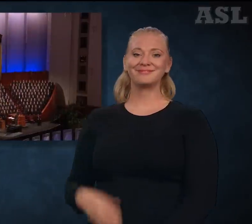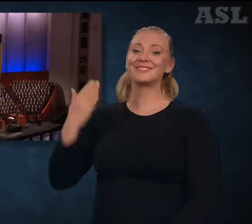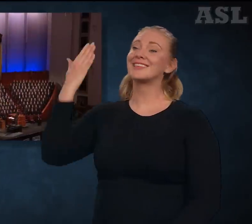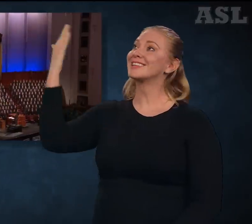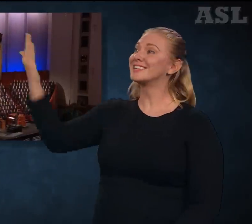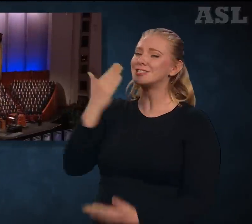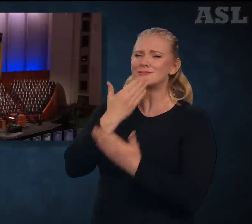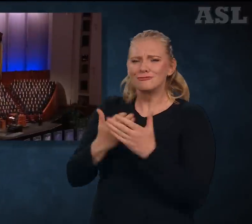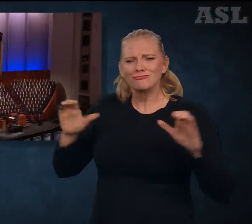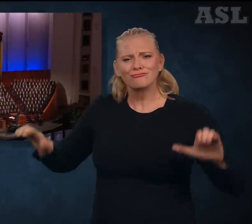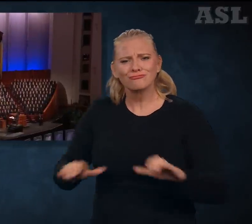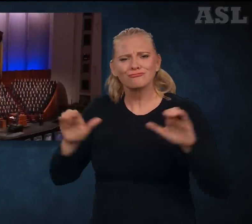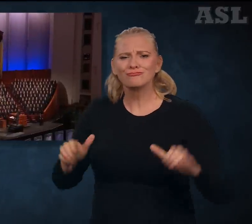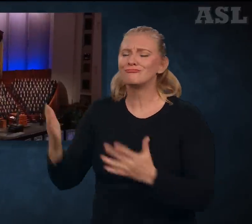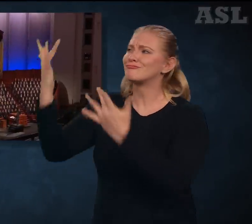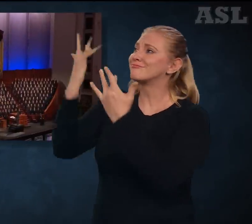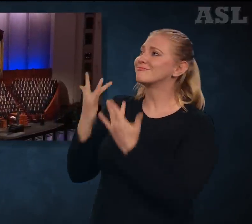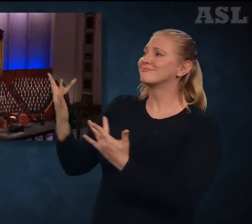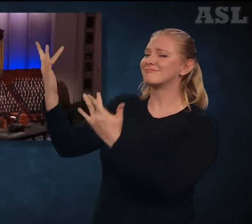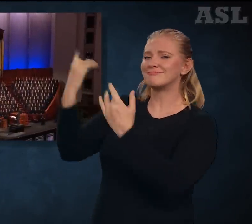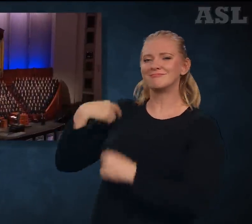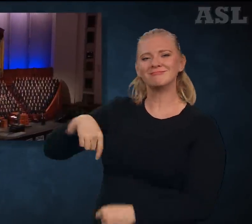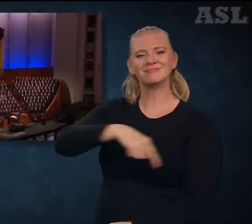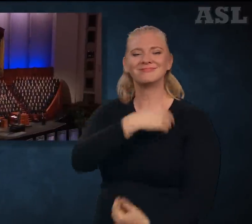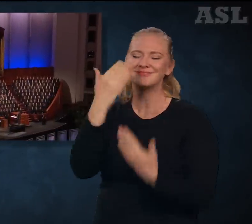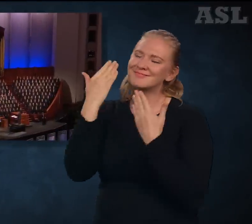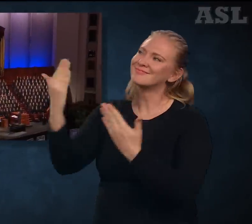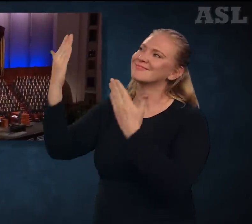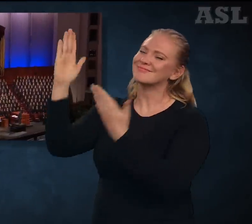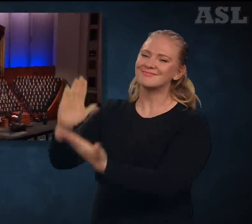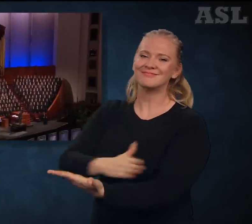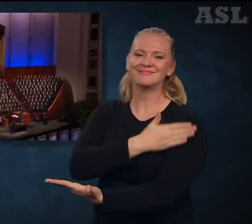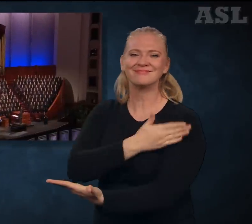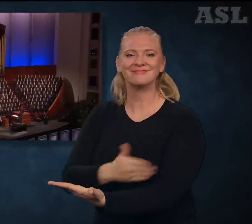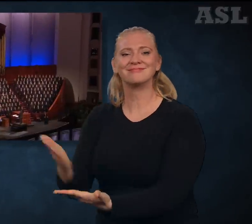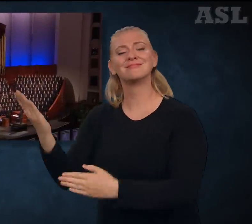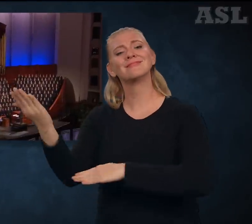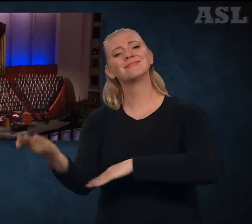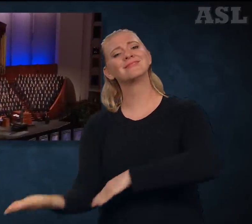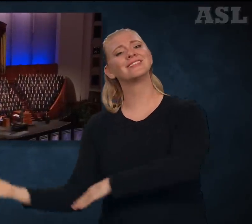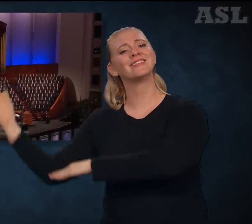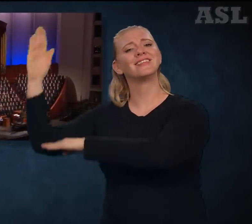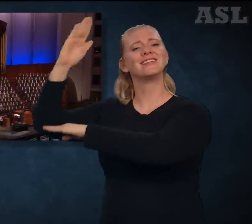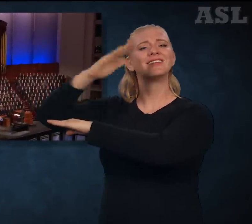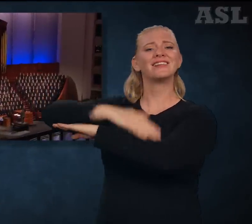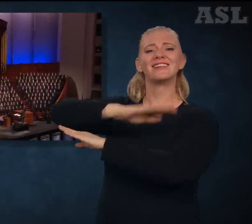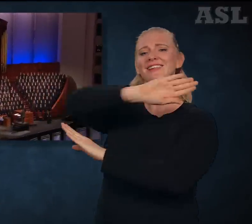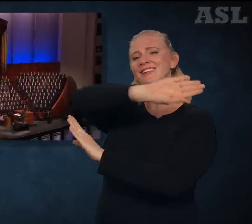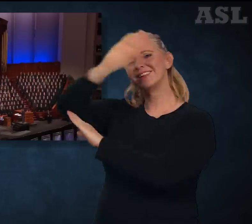WE'LL SING OF HIS GOODNESS AND MERCY.